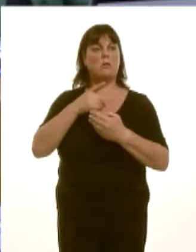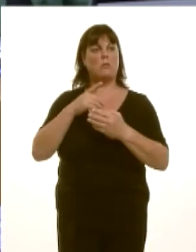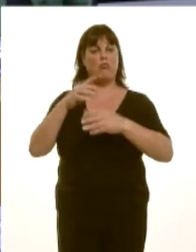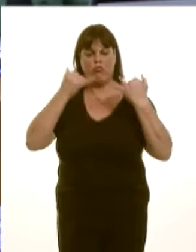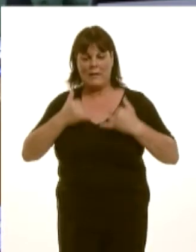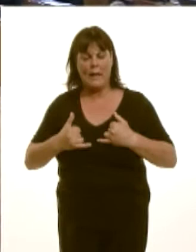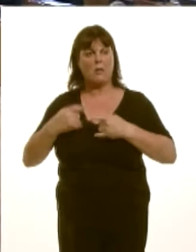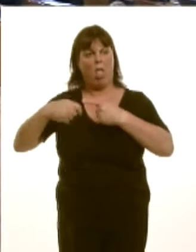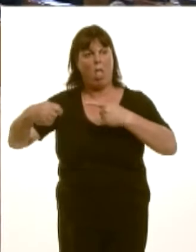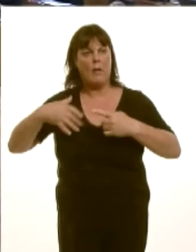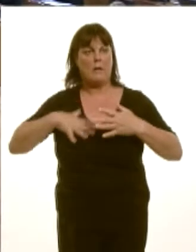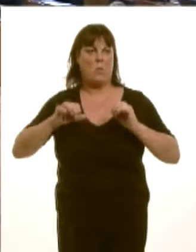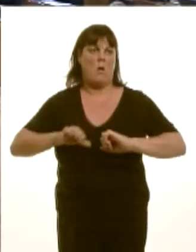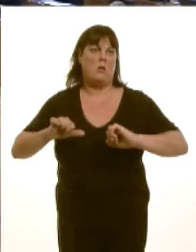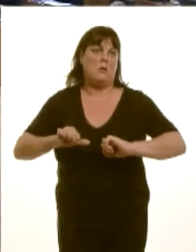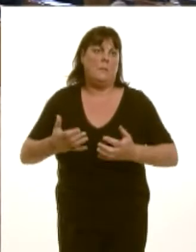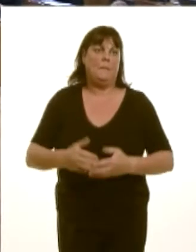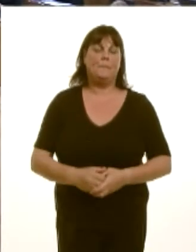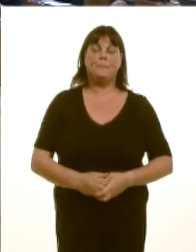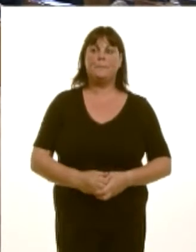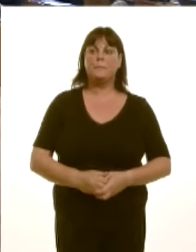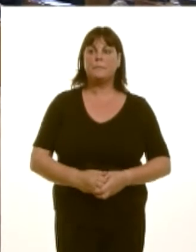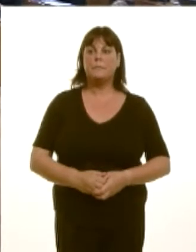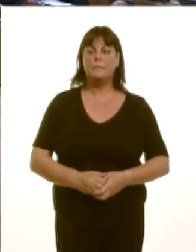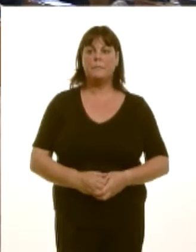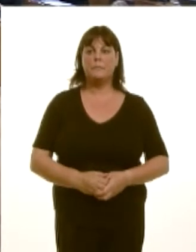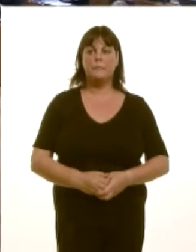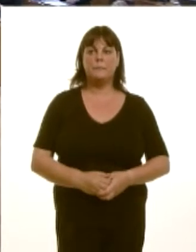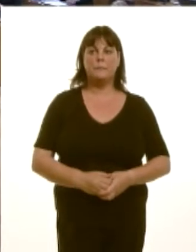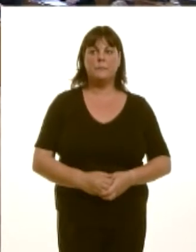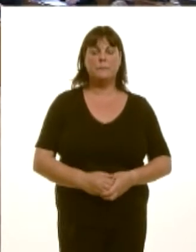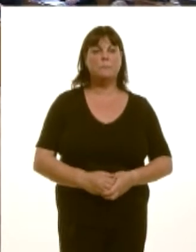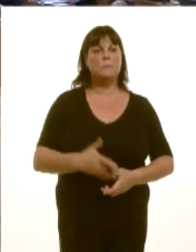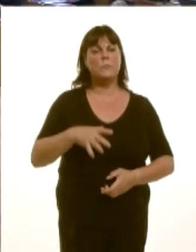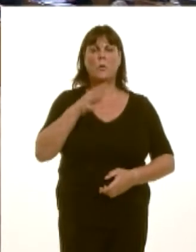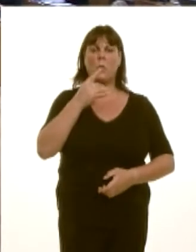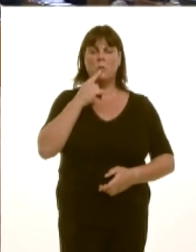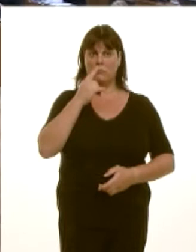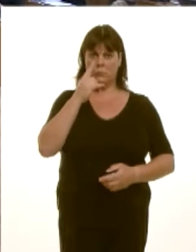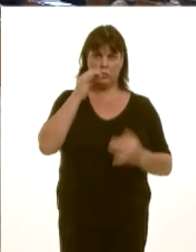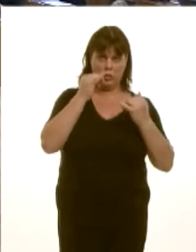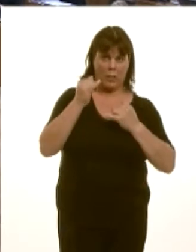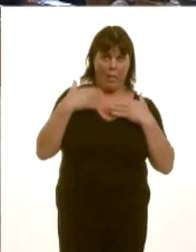avoid being admitted to hospital. Kirsty Williams: Despite assurances from you and the Minister for health that delayed transfers